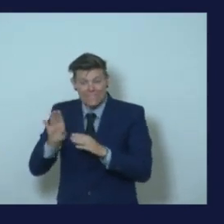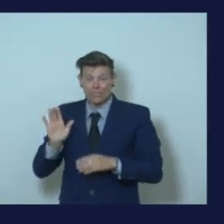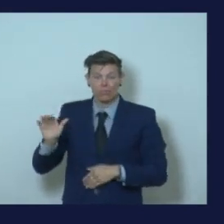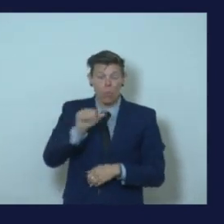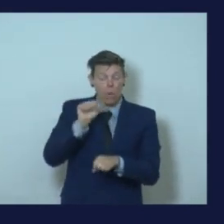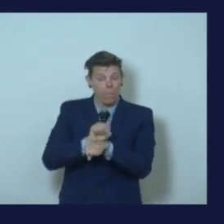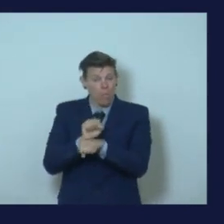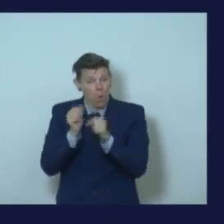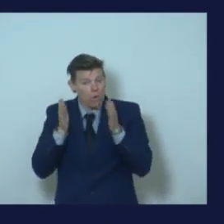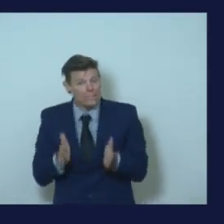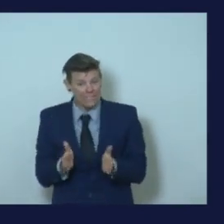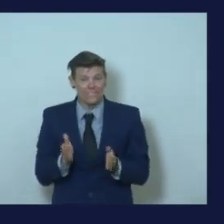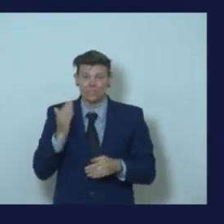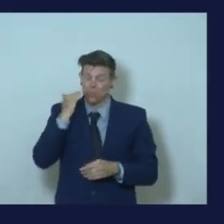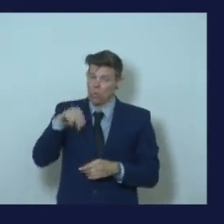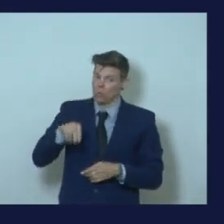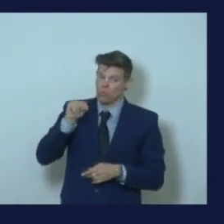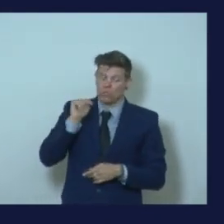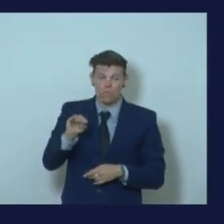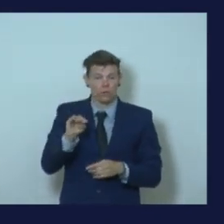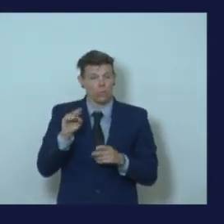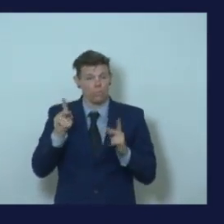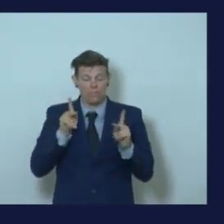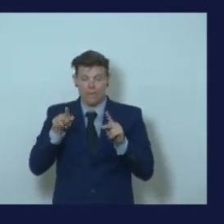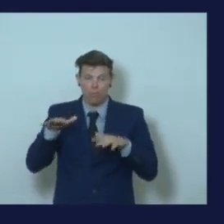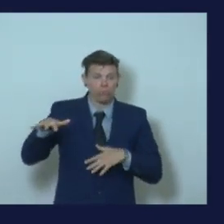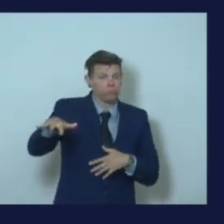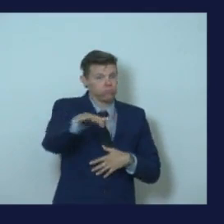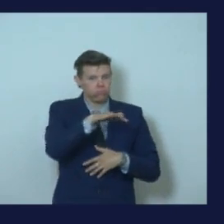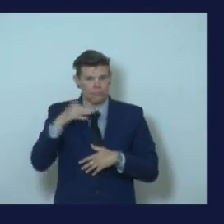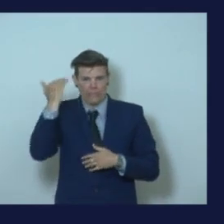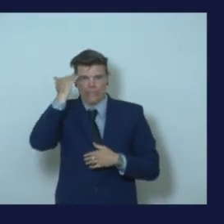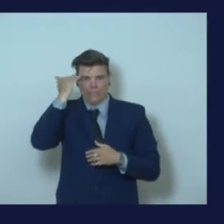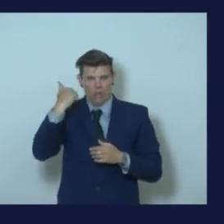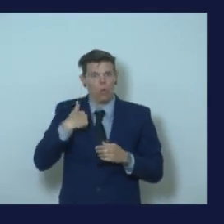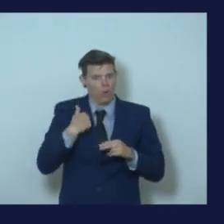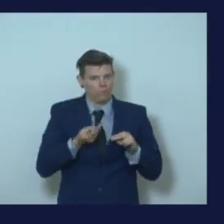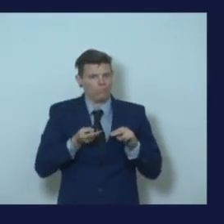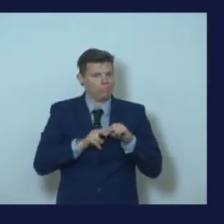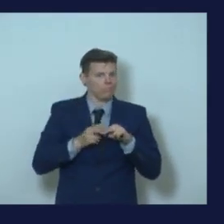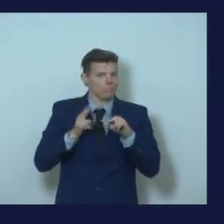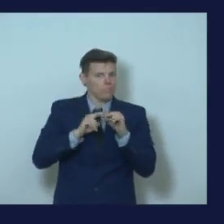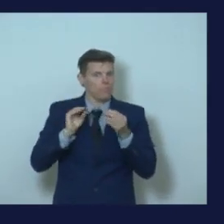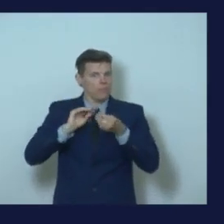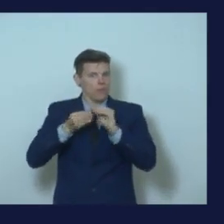I HAVE NO DOUBT THAT EVERY SINGLE NEW MEXICO BUSINESS IS CONCERNED ABOUT THEIR EMPLOYEES.